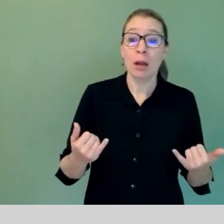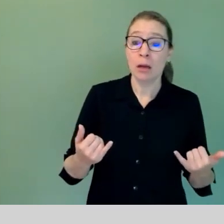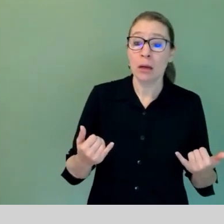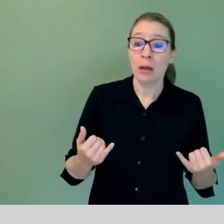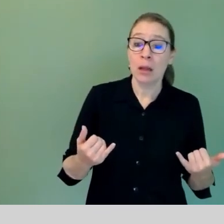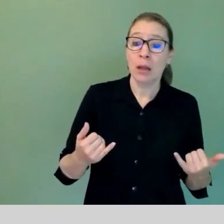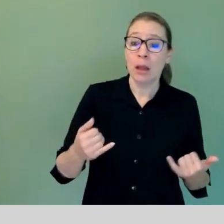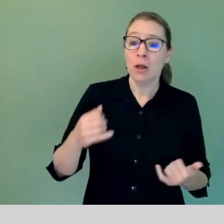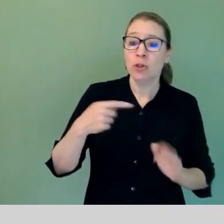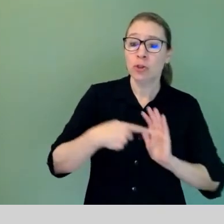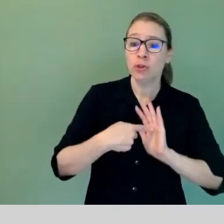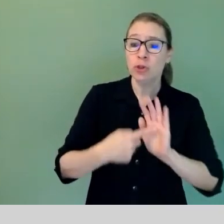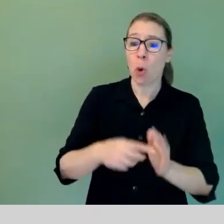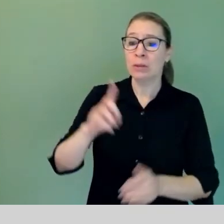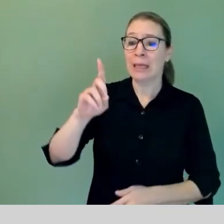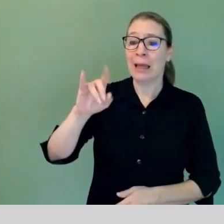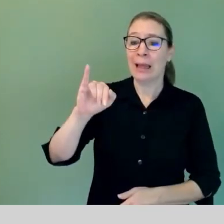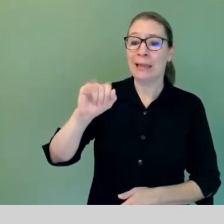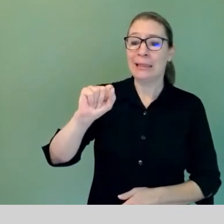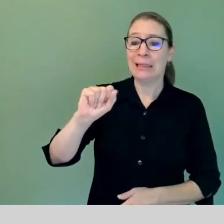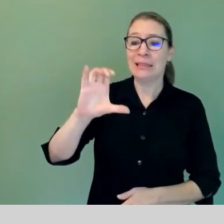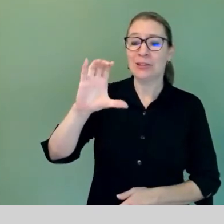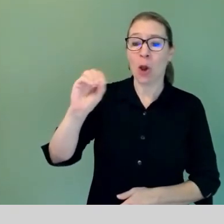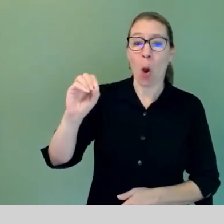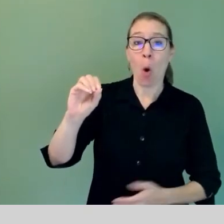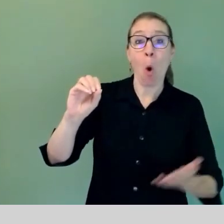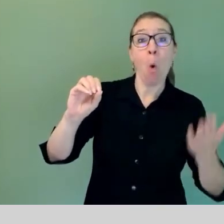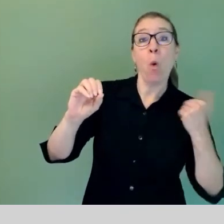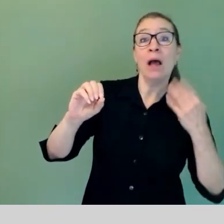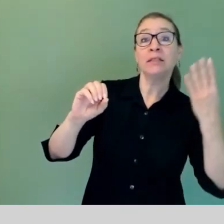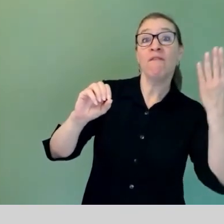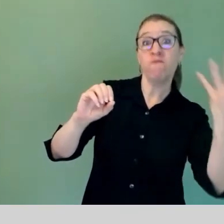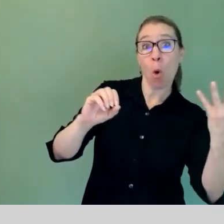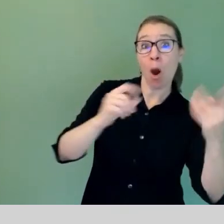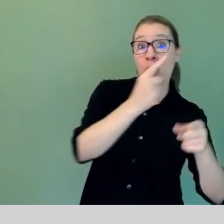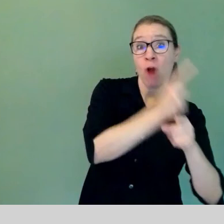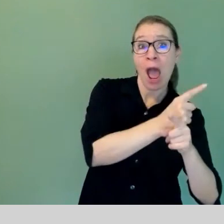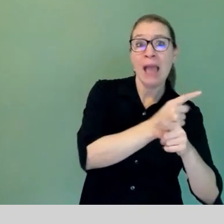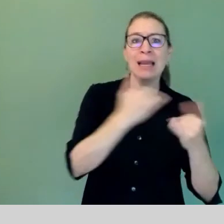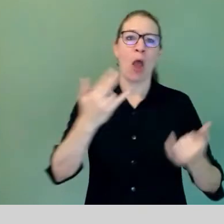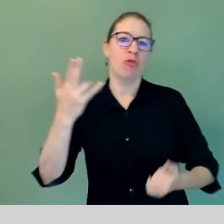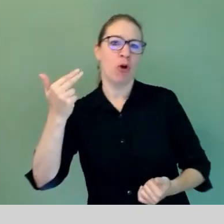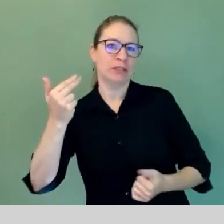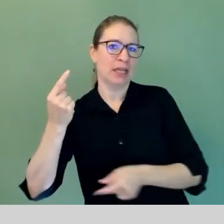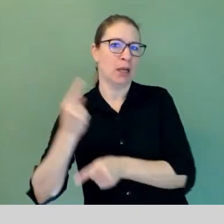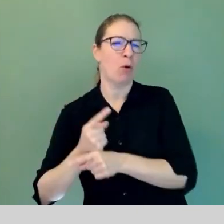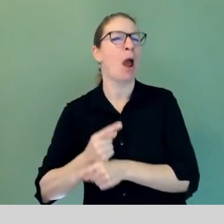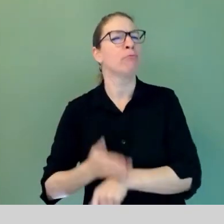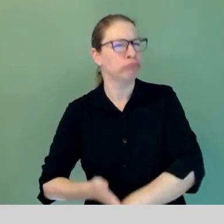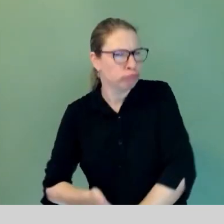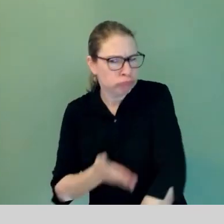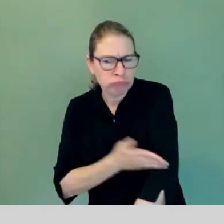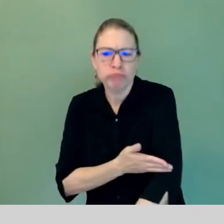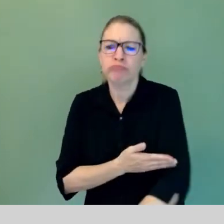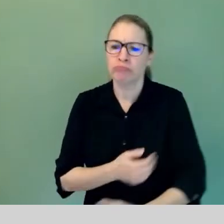We only had four out of 20 correctly classified, and now we have 13. So there is a very big improvement,